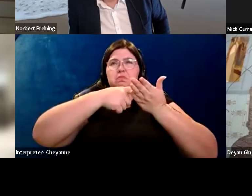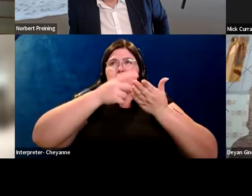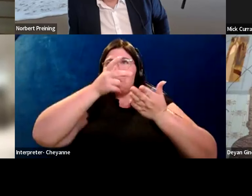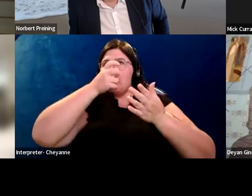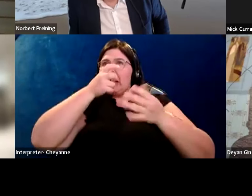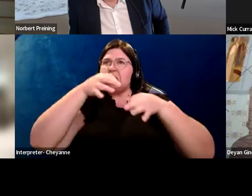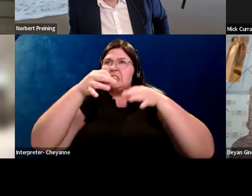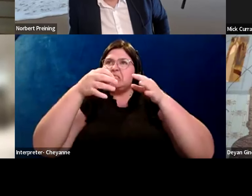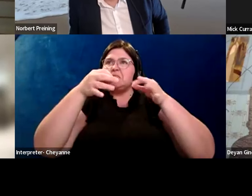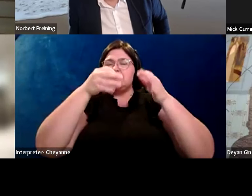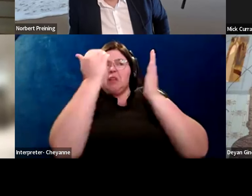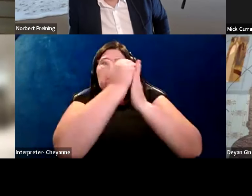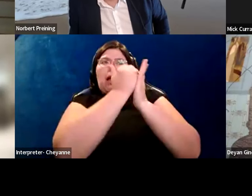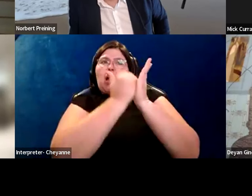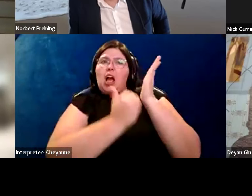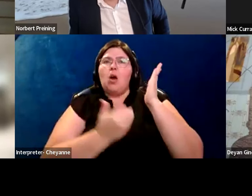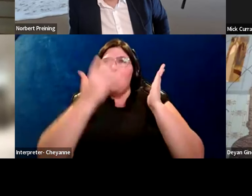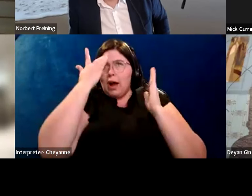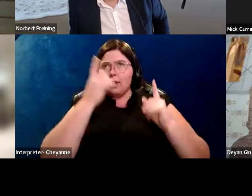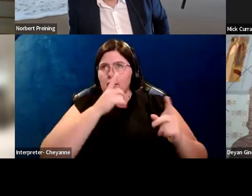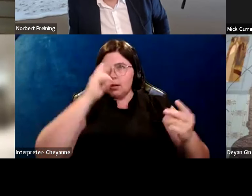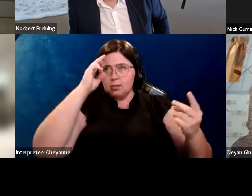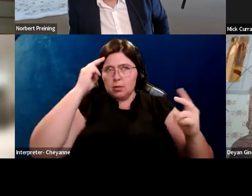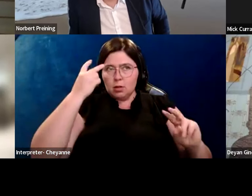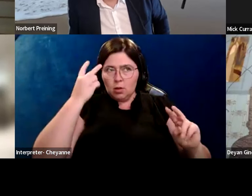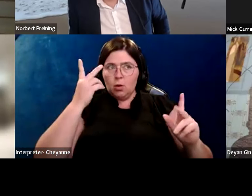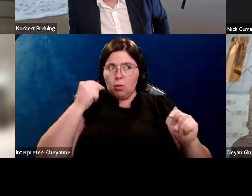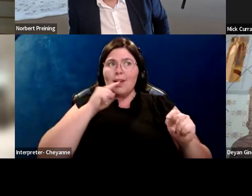because they have a misunderstanding around what's actually available.